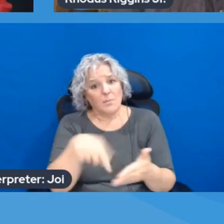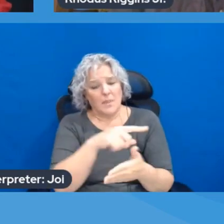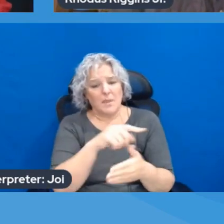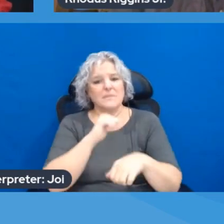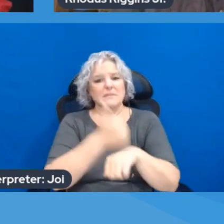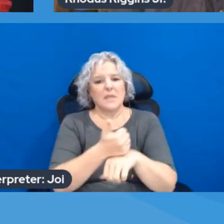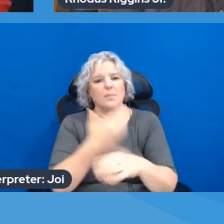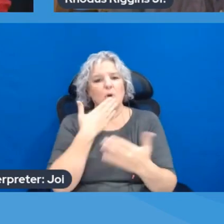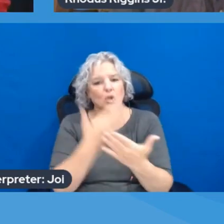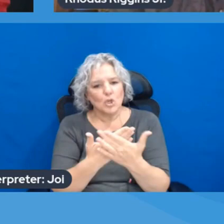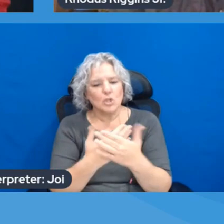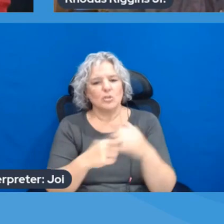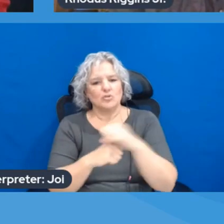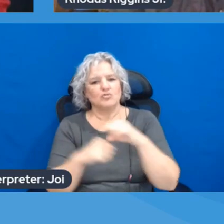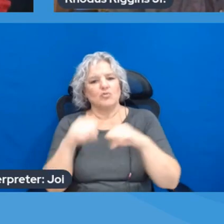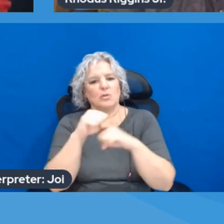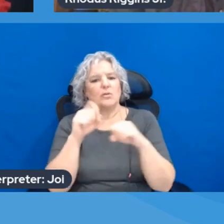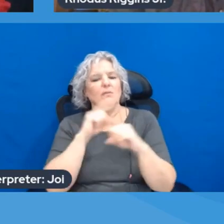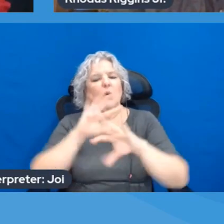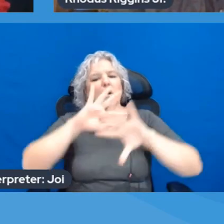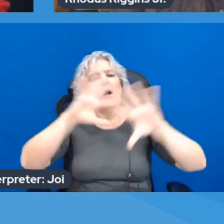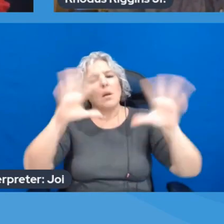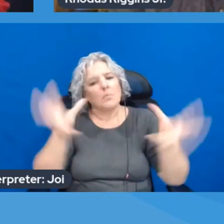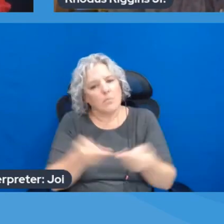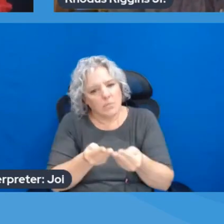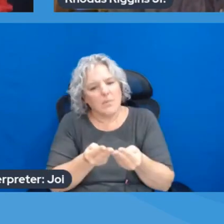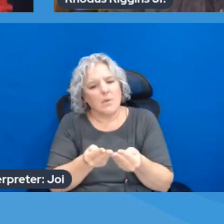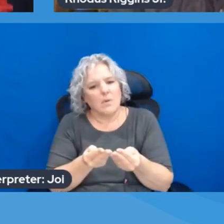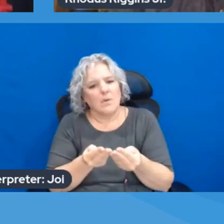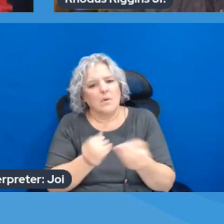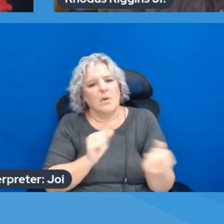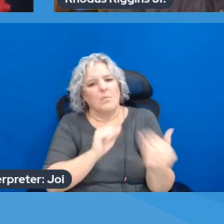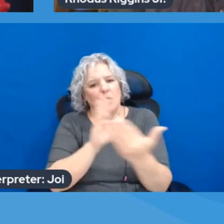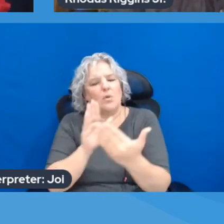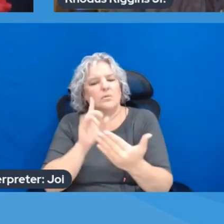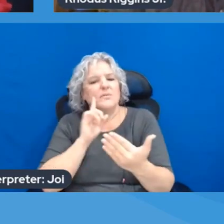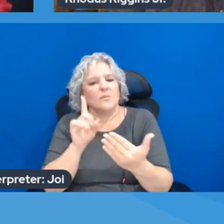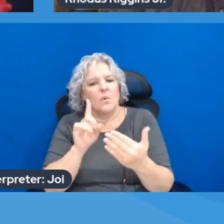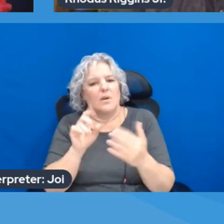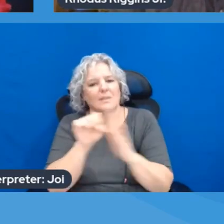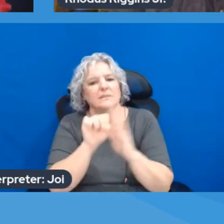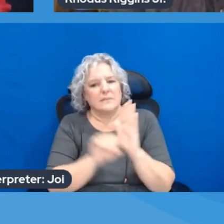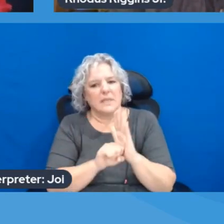for a more comprehensive approach to a statewide system for professional development support as well.